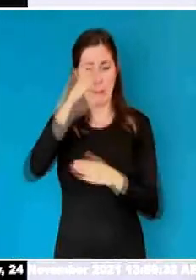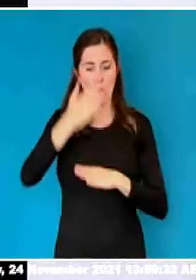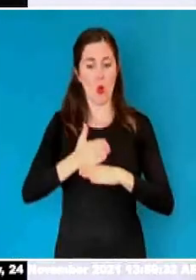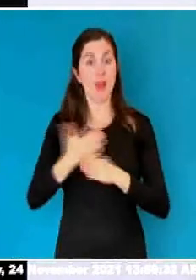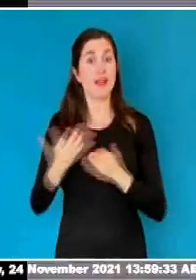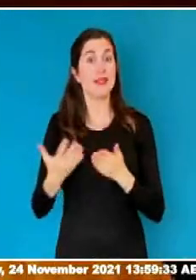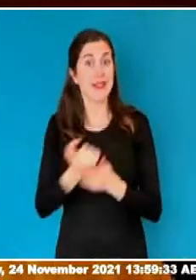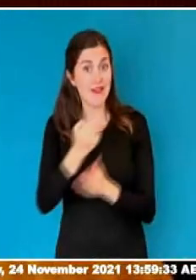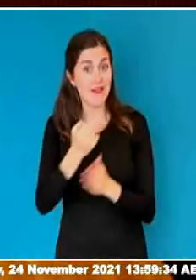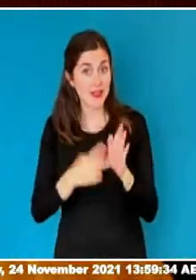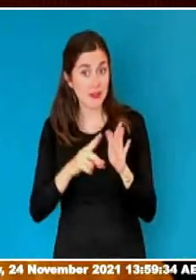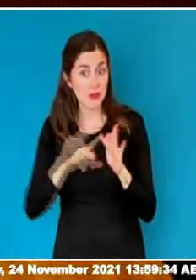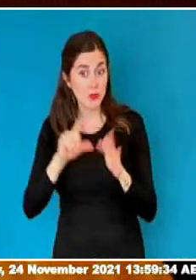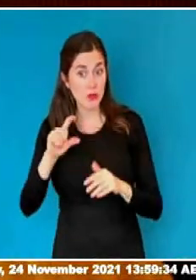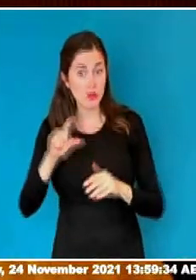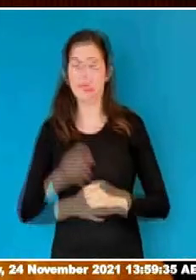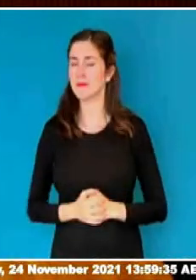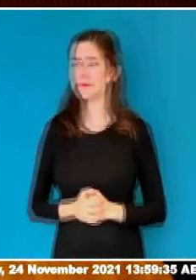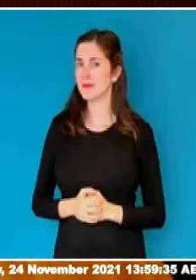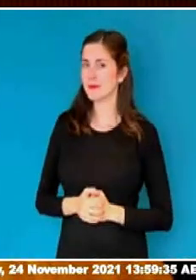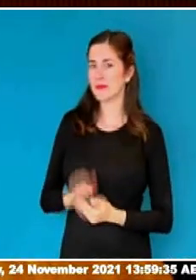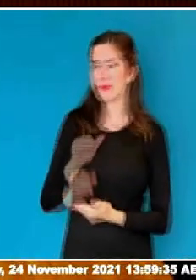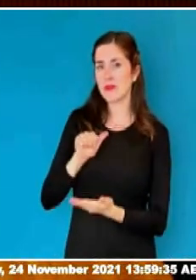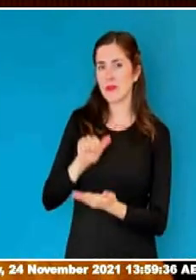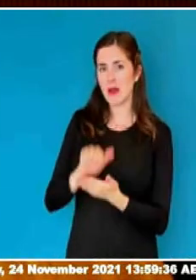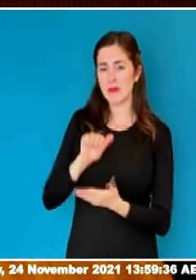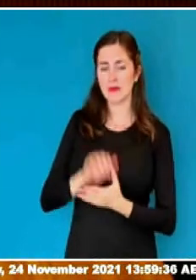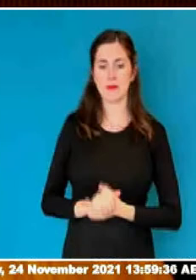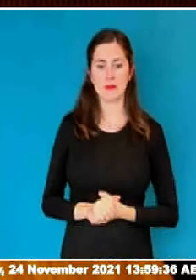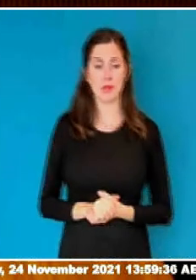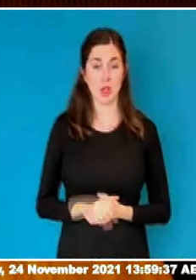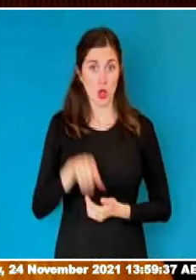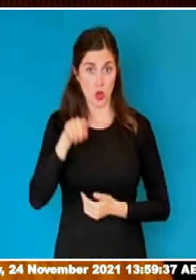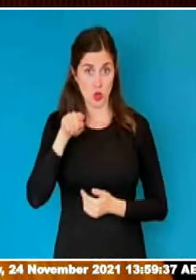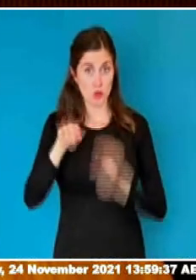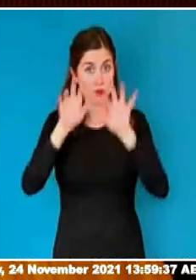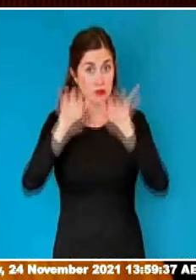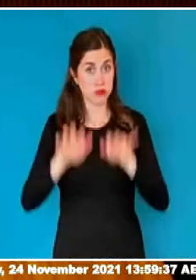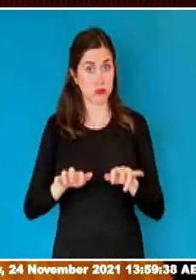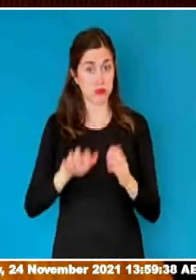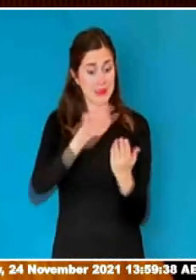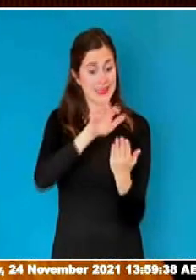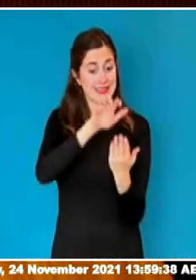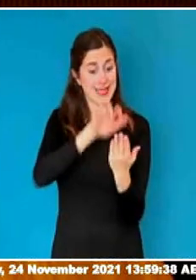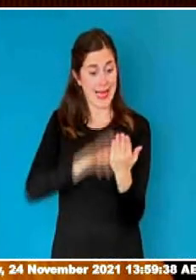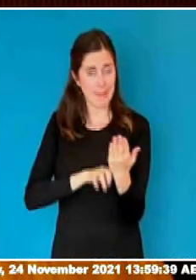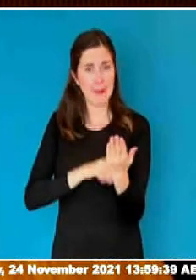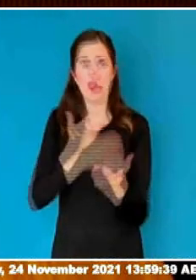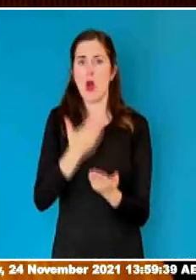Is that right? MR RADFORD: Yes, that's correct. You've prepared a statement for the Royal Commission dated 22 October?